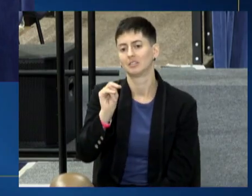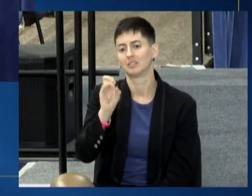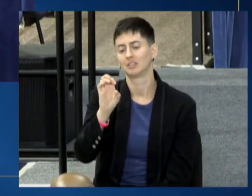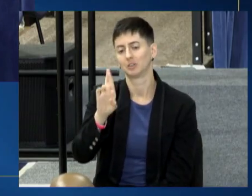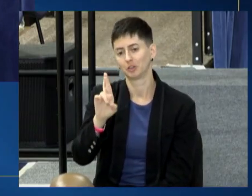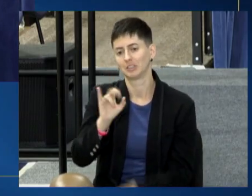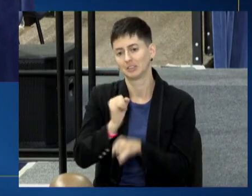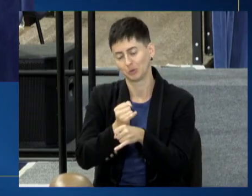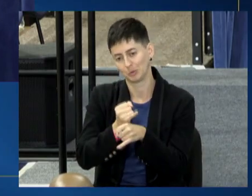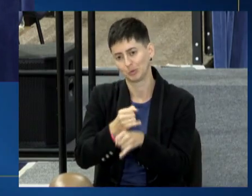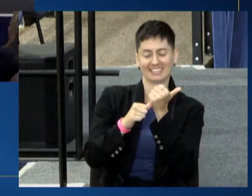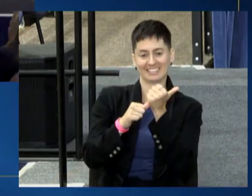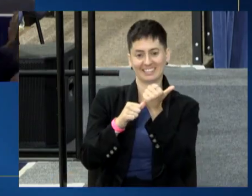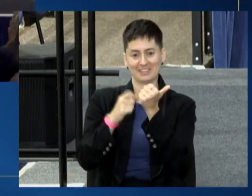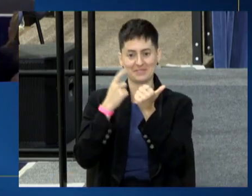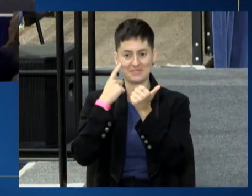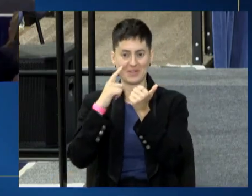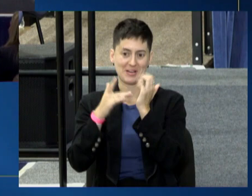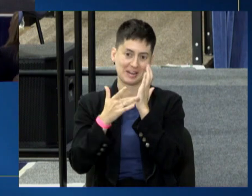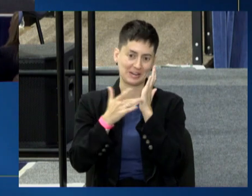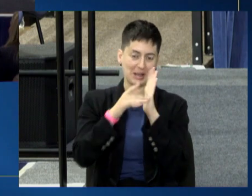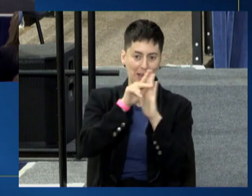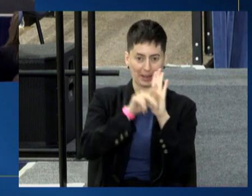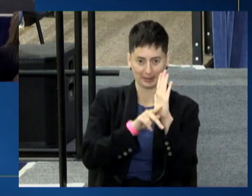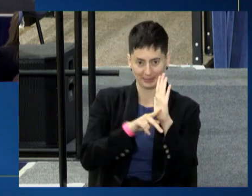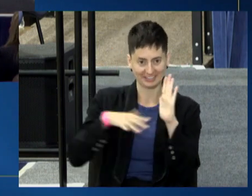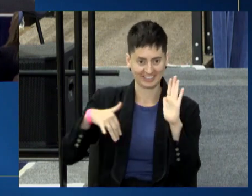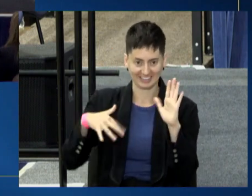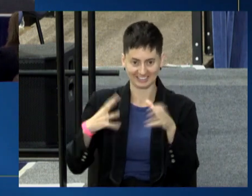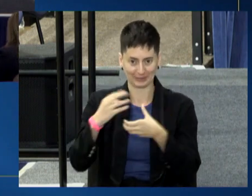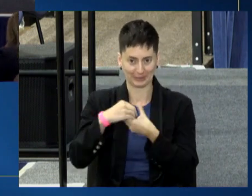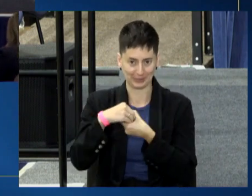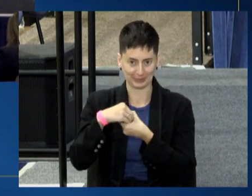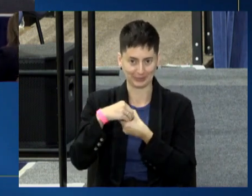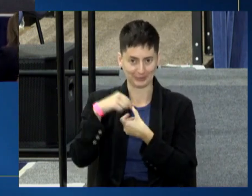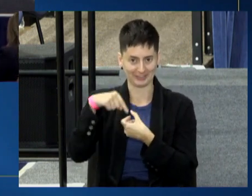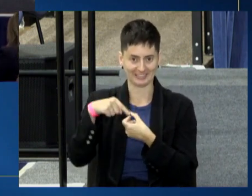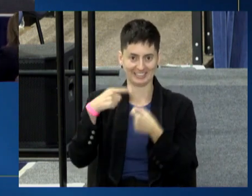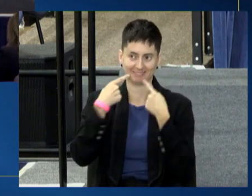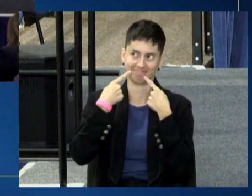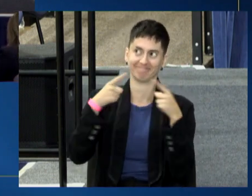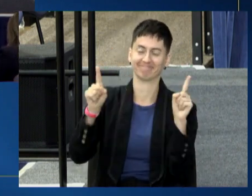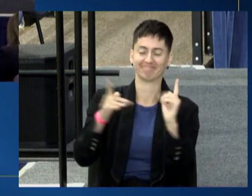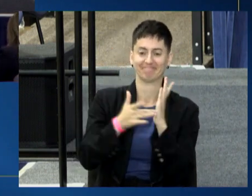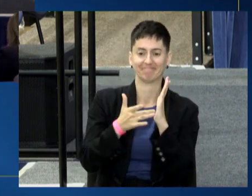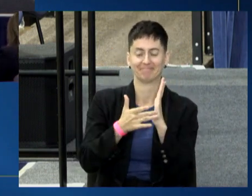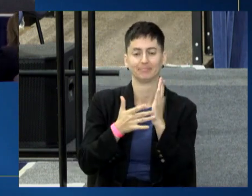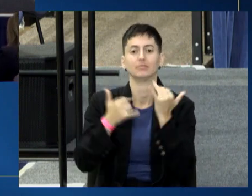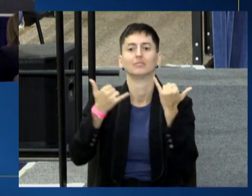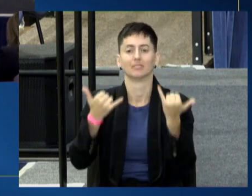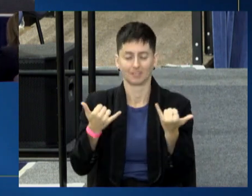Warren Kibbe: To achieve President Biden's goal to reduce cancer mortality rate for all